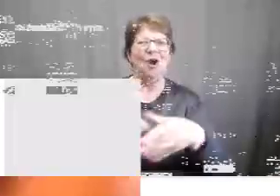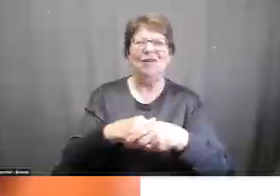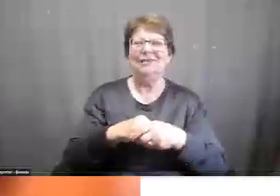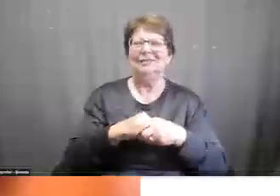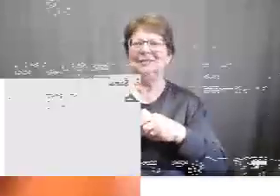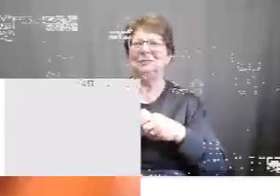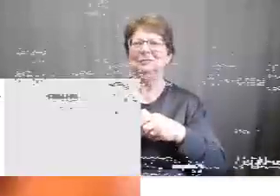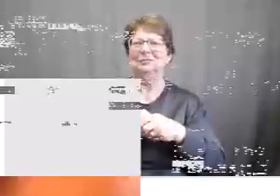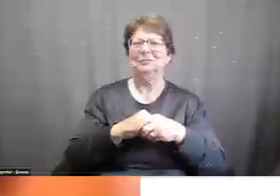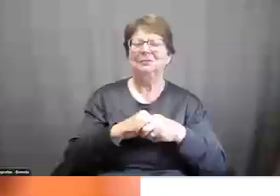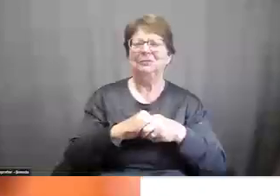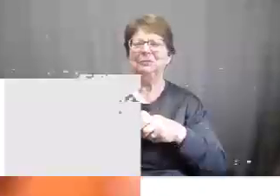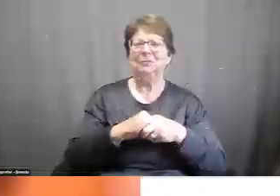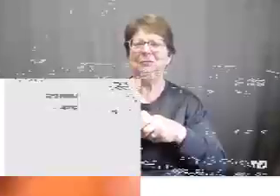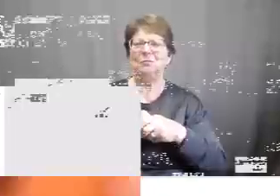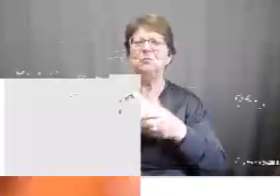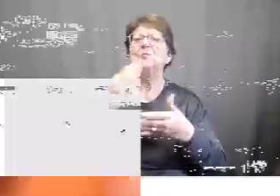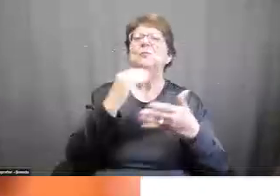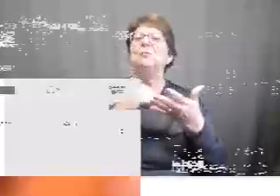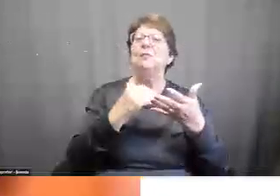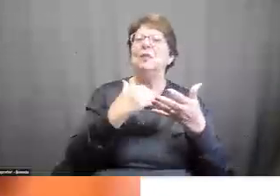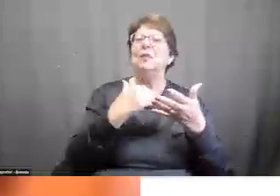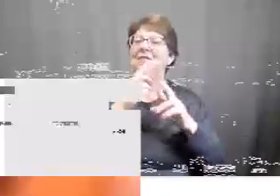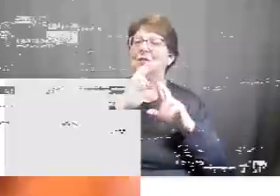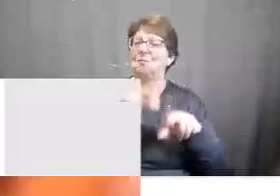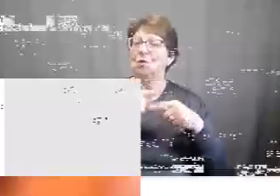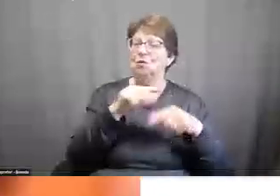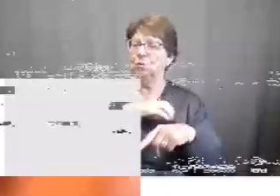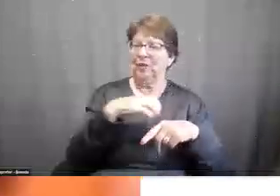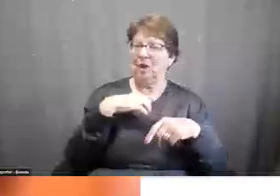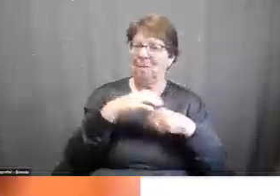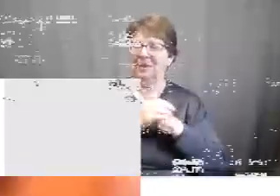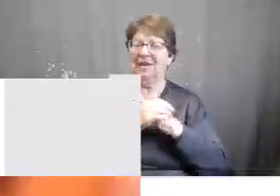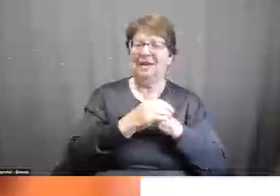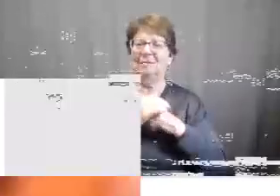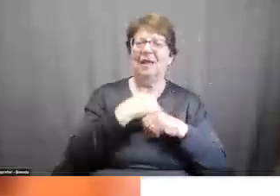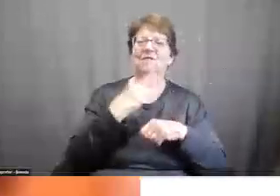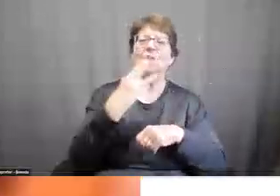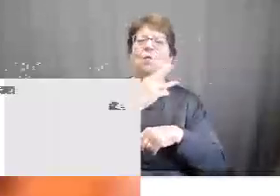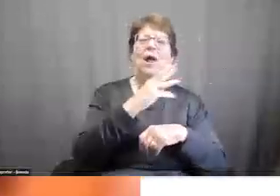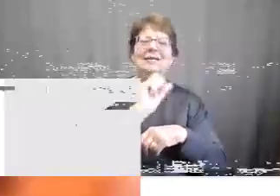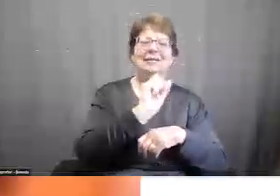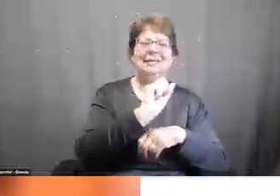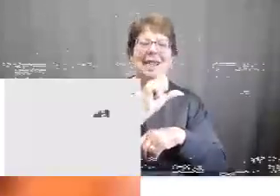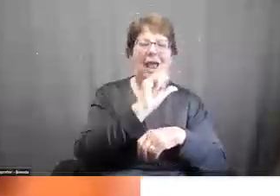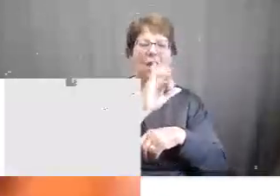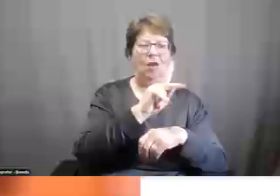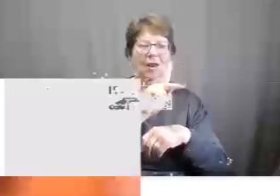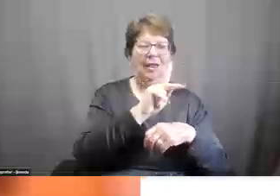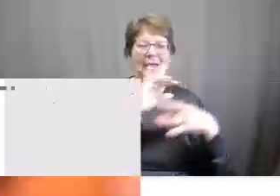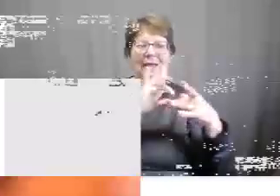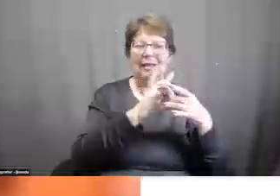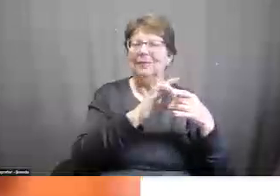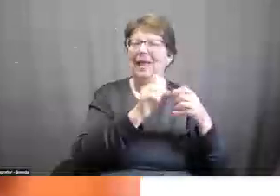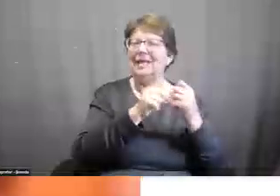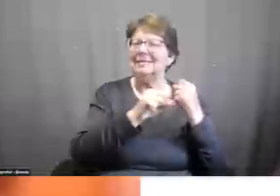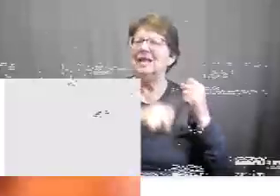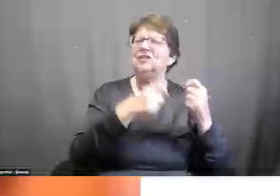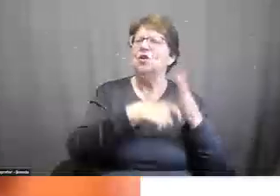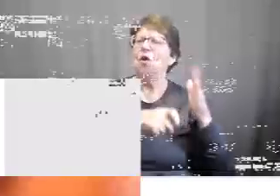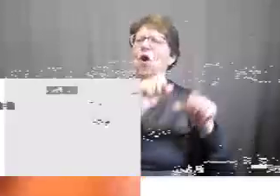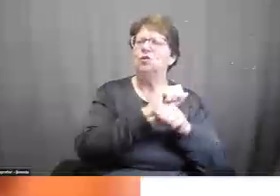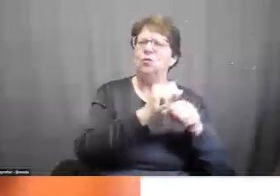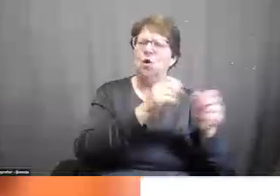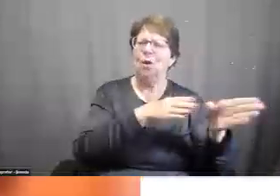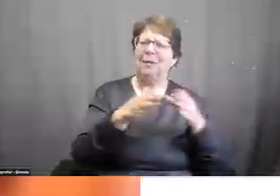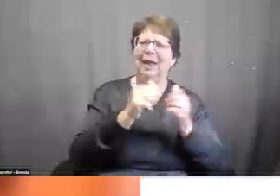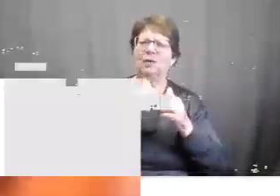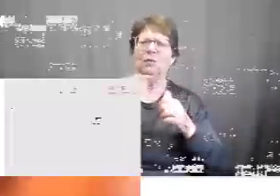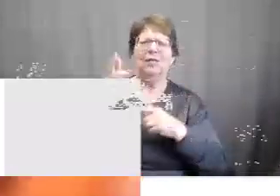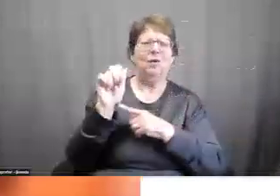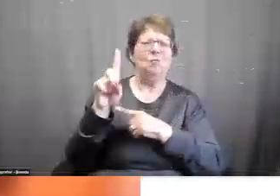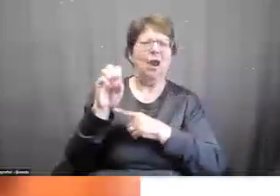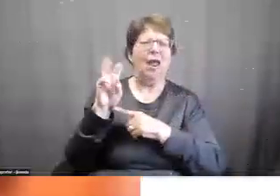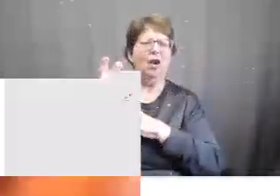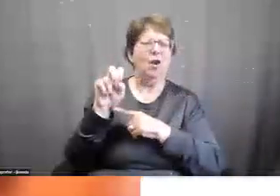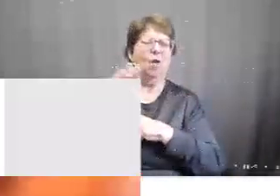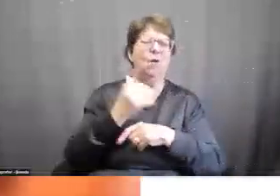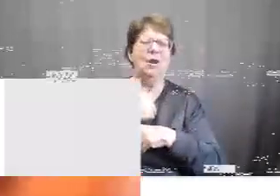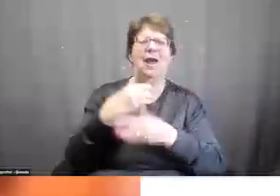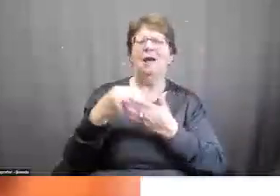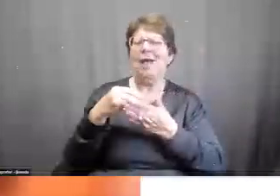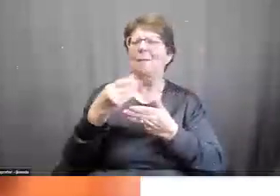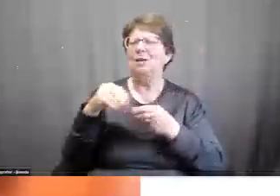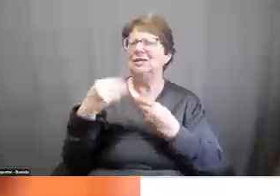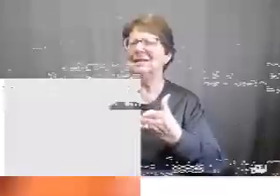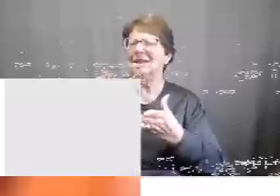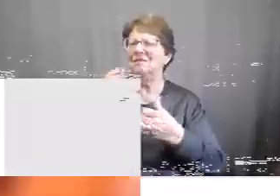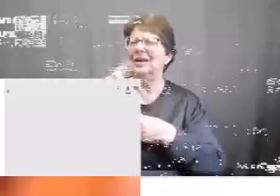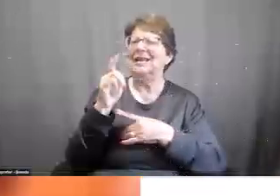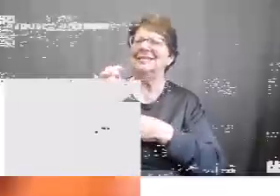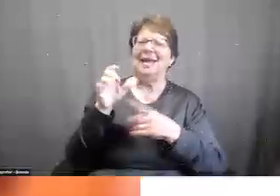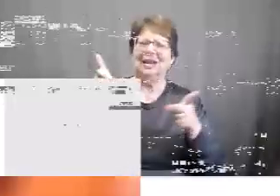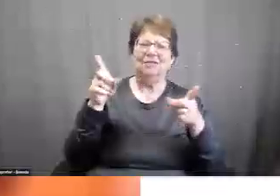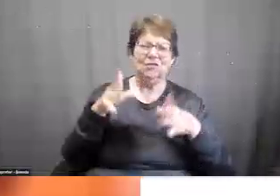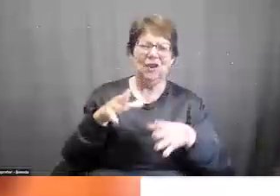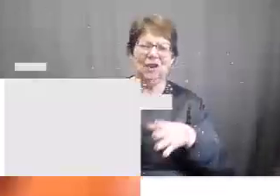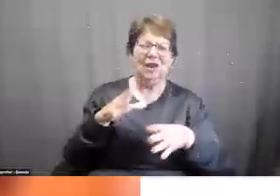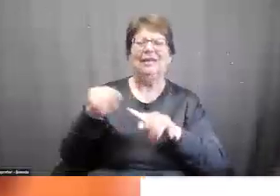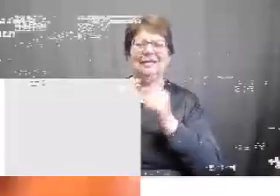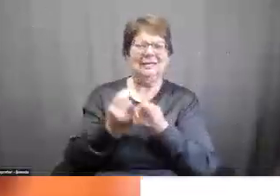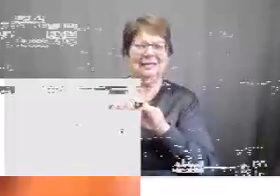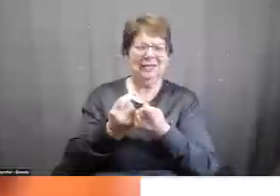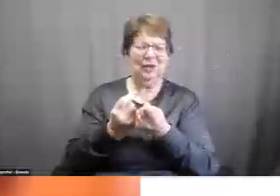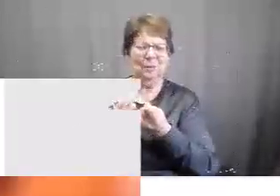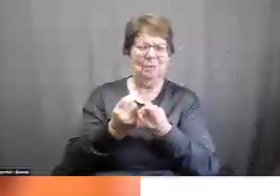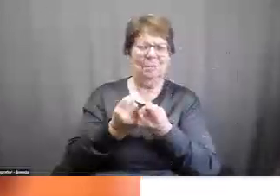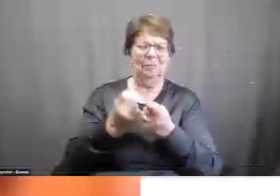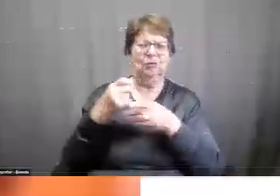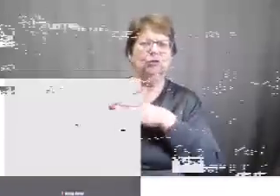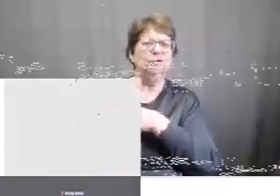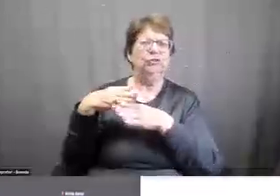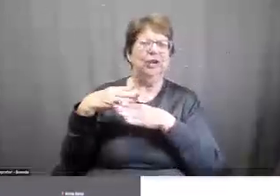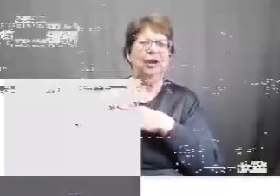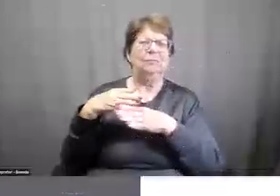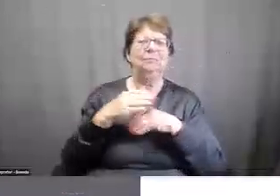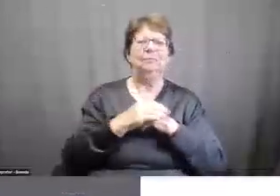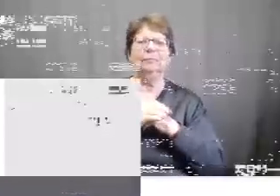Boardroom: Next, we have our reports to the committee. We have our West Seattle Link Extension Cost Work Plan Update with Brad Owen, our Capital Delivery Executive Director, and his team to, share with us what the latest is.